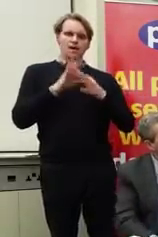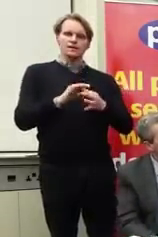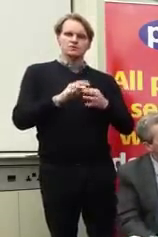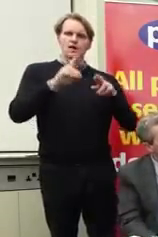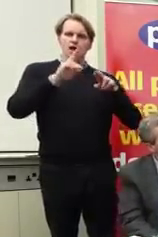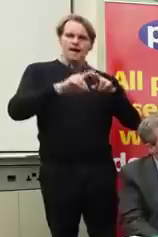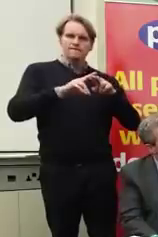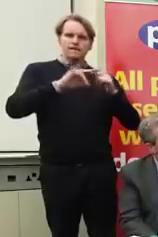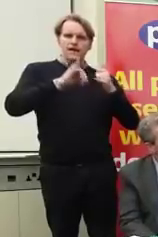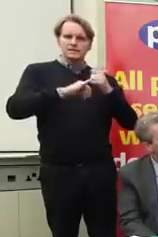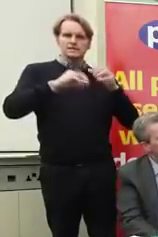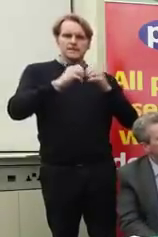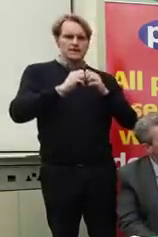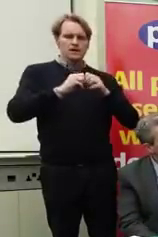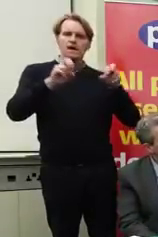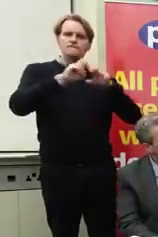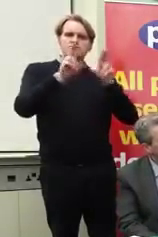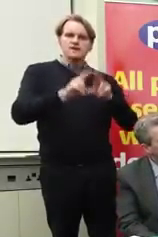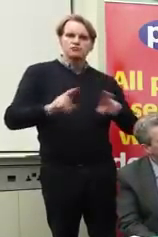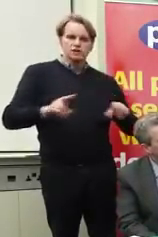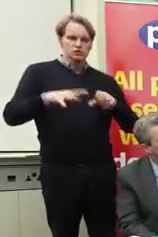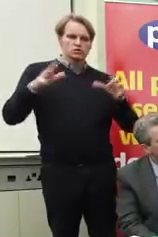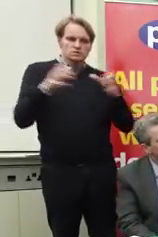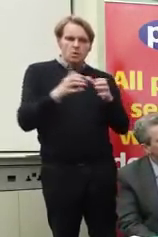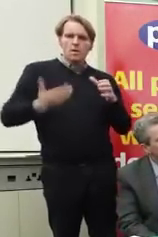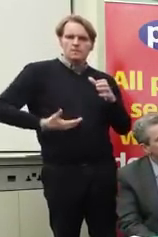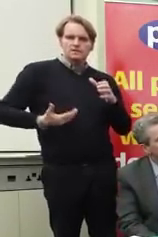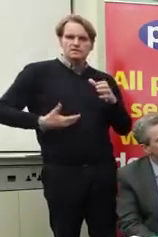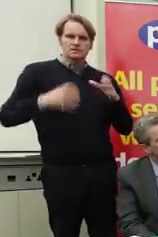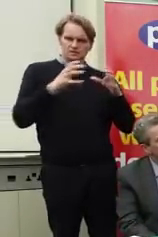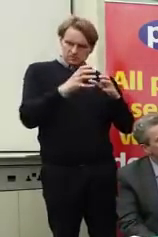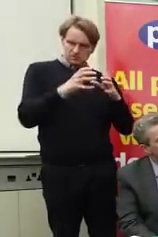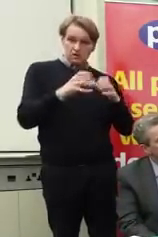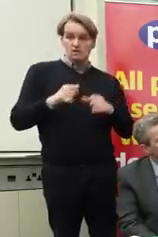businesses, they had a local office they could go in to take advice from and as